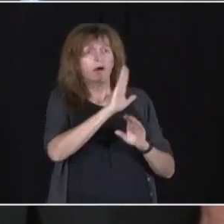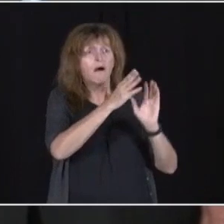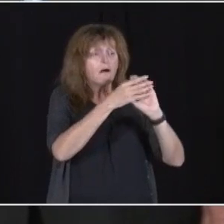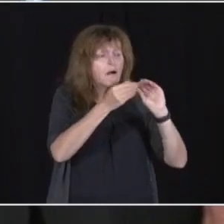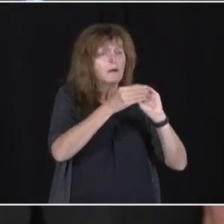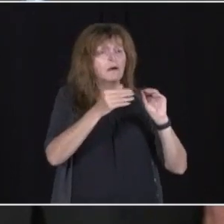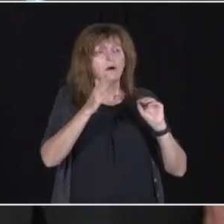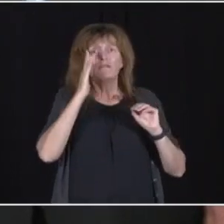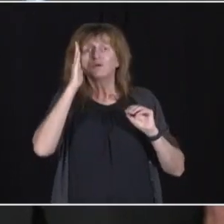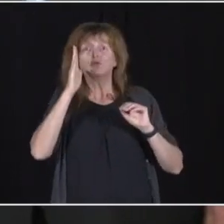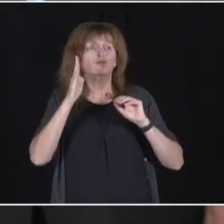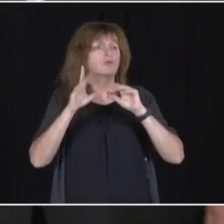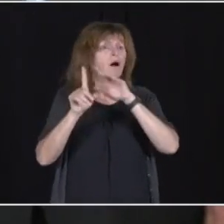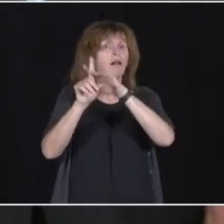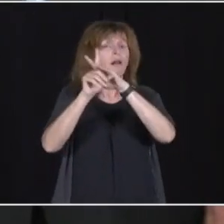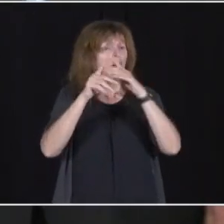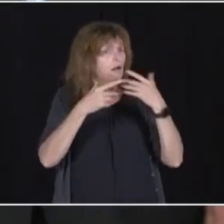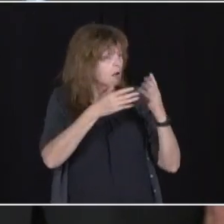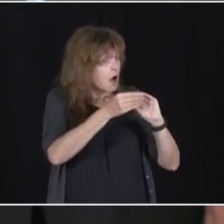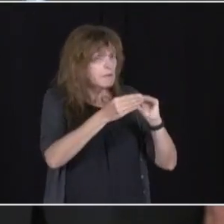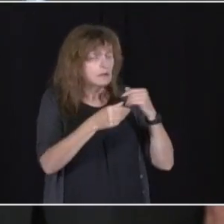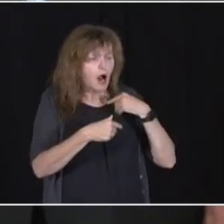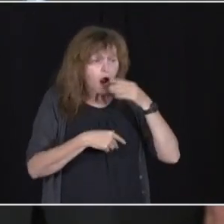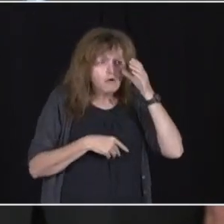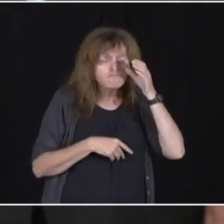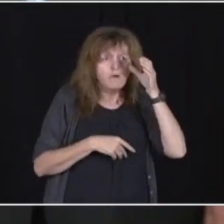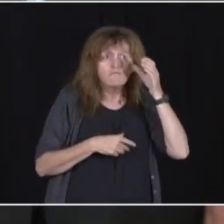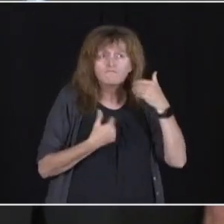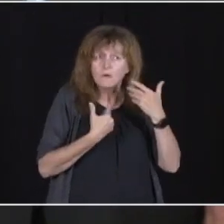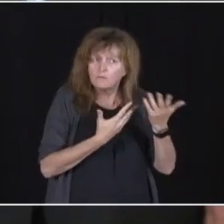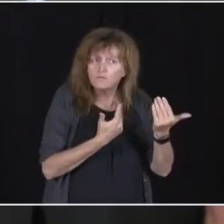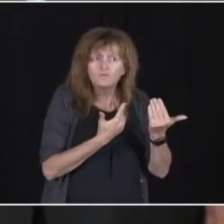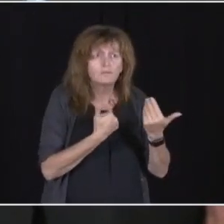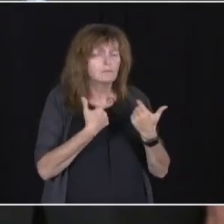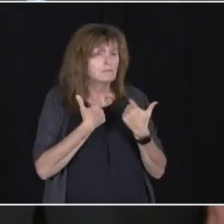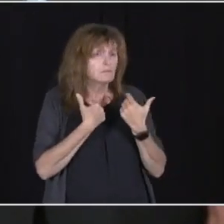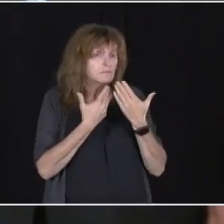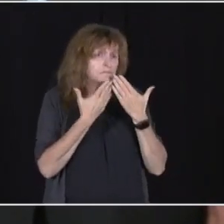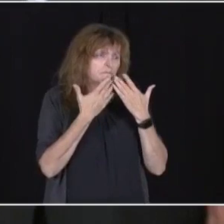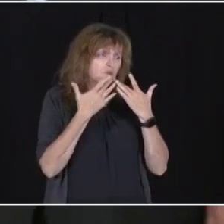And I will always be available to her if she wants to comment on anything going forward.